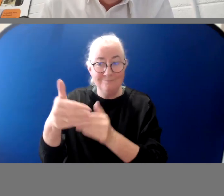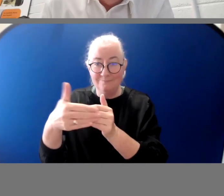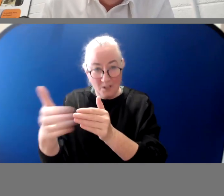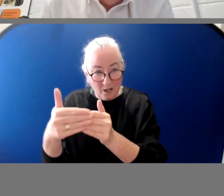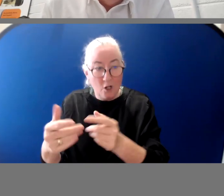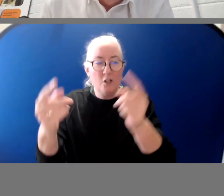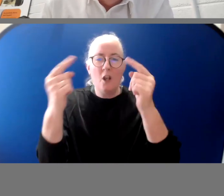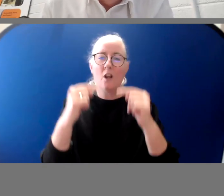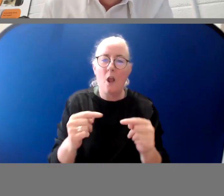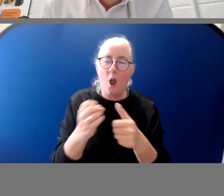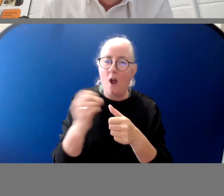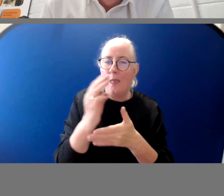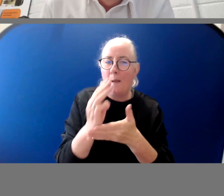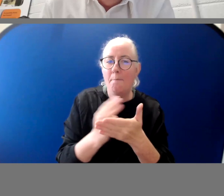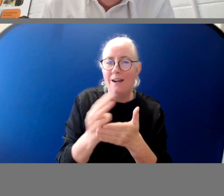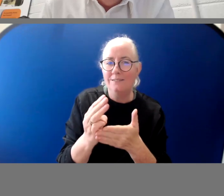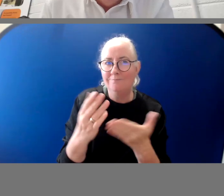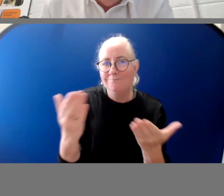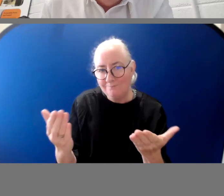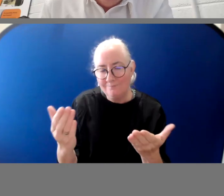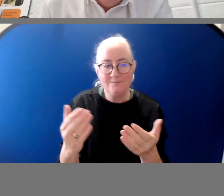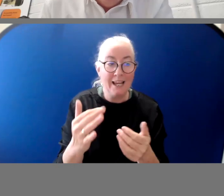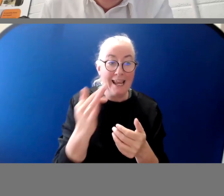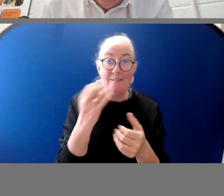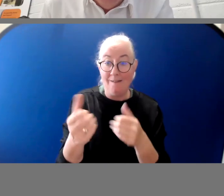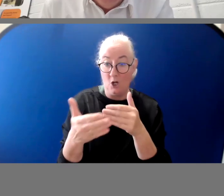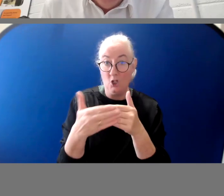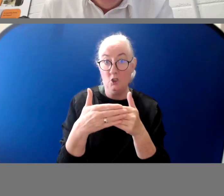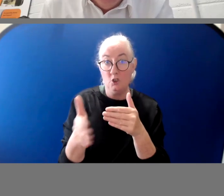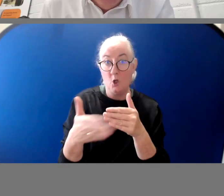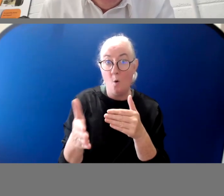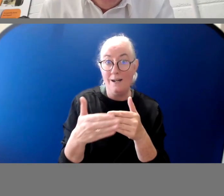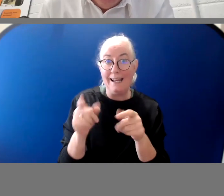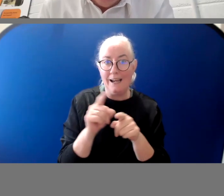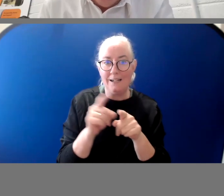that can cause issues for example if you have a door that's located in a deep reveal you may not